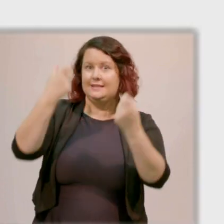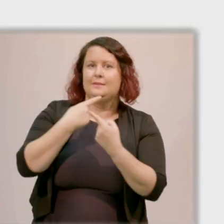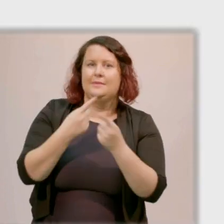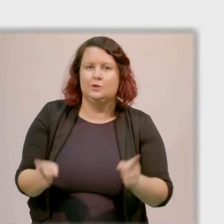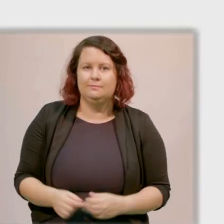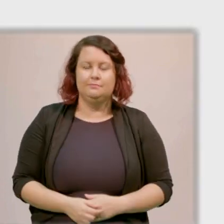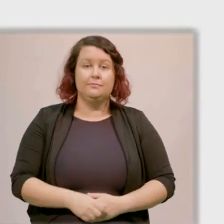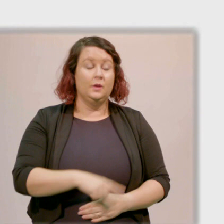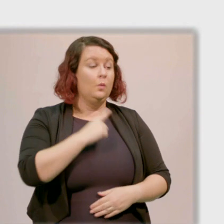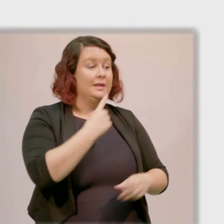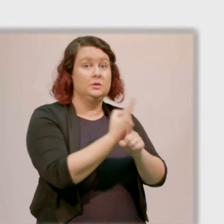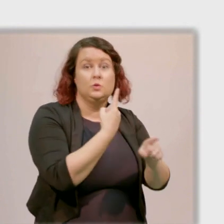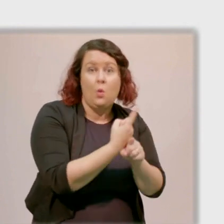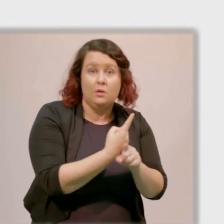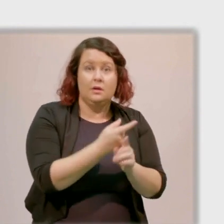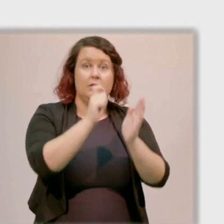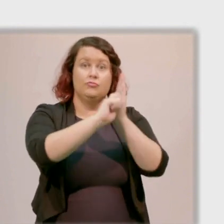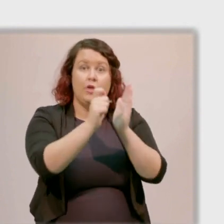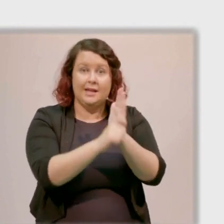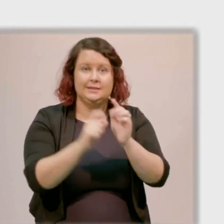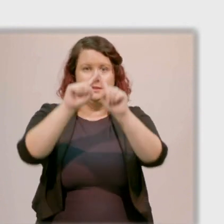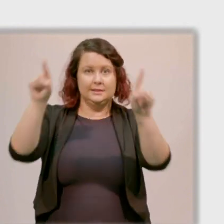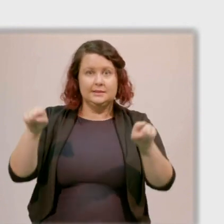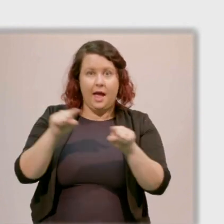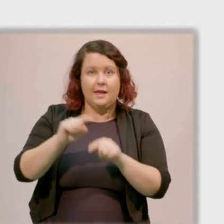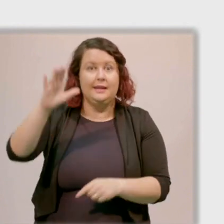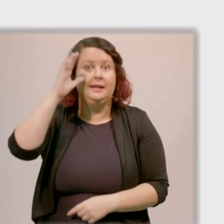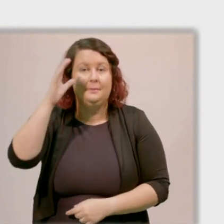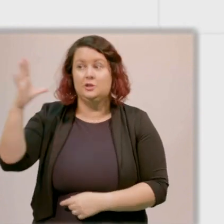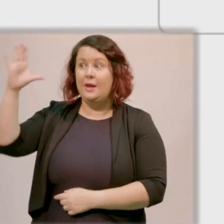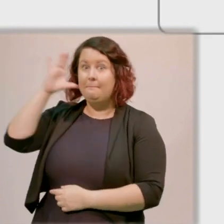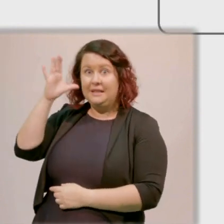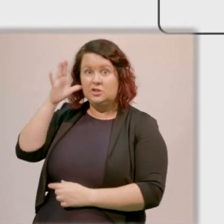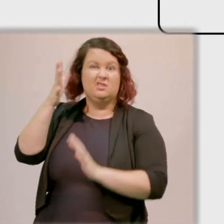We communicate through speech, writing, signs, images, and pictures.